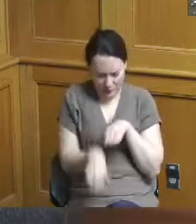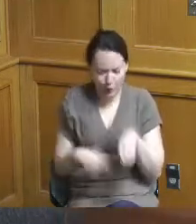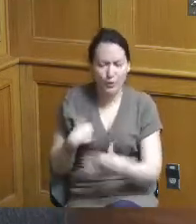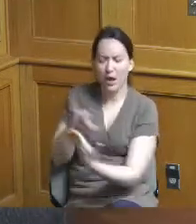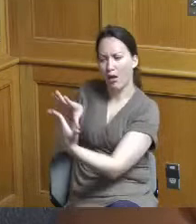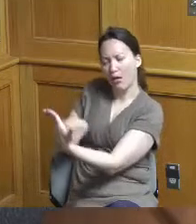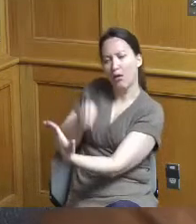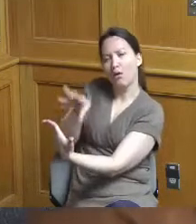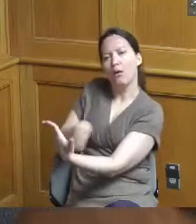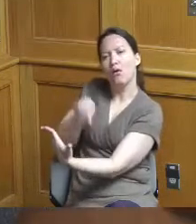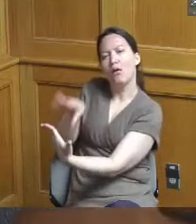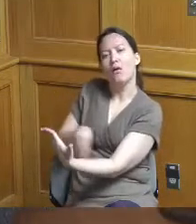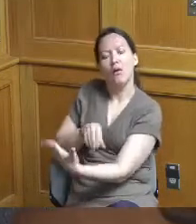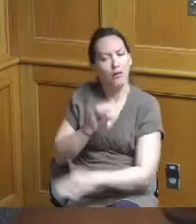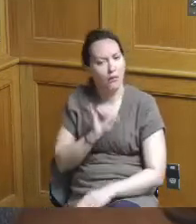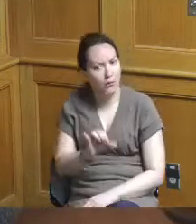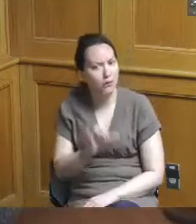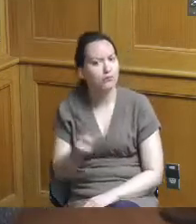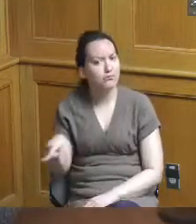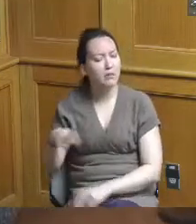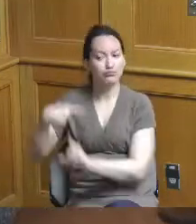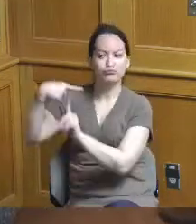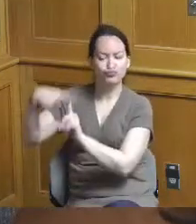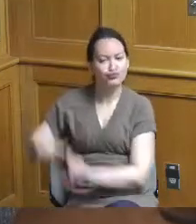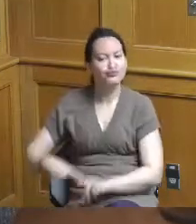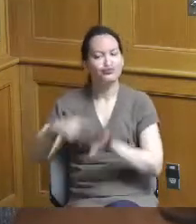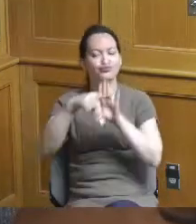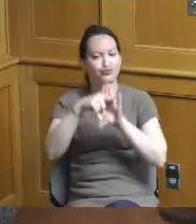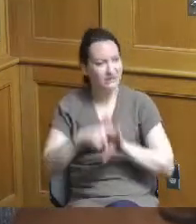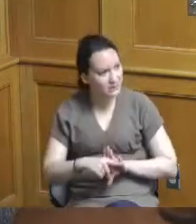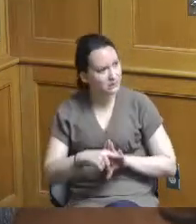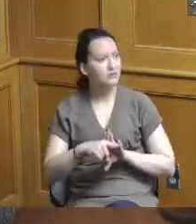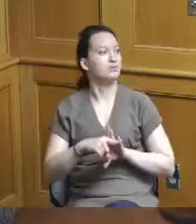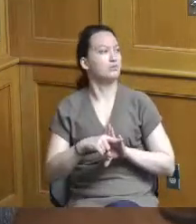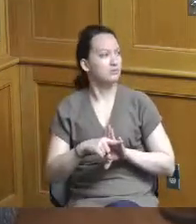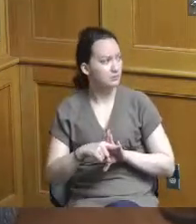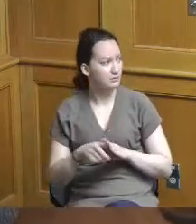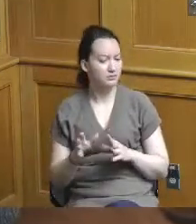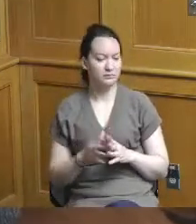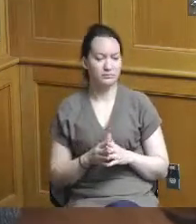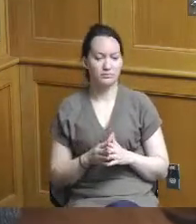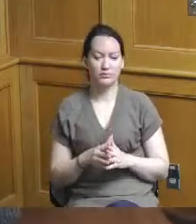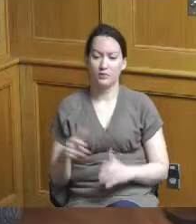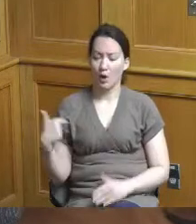from them learn from what they did good learn from what their mistakes may be but we need to be